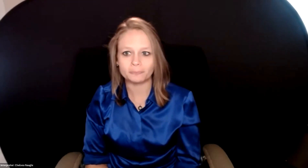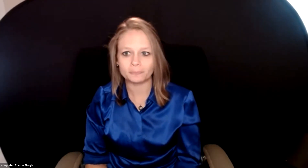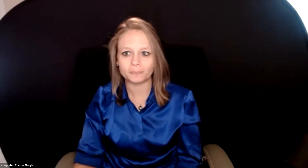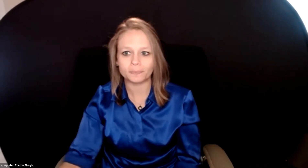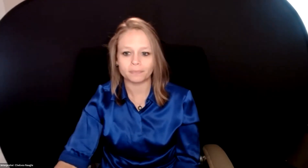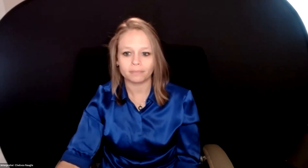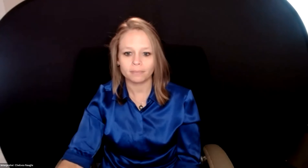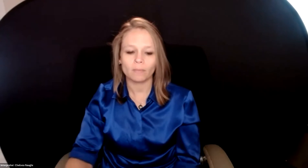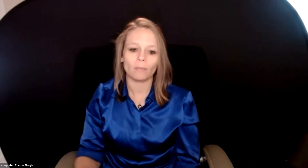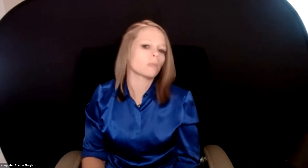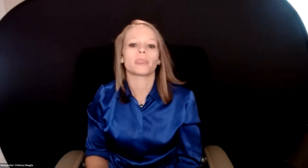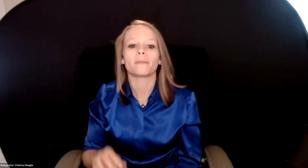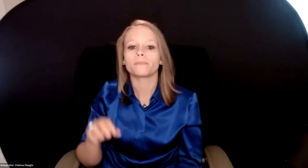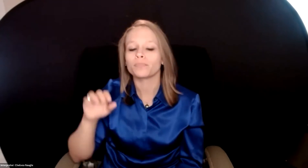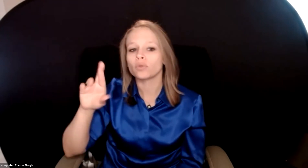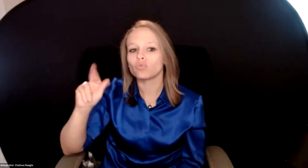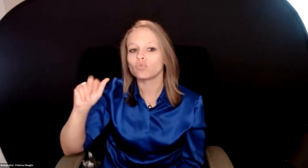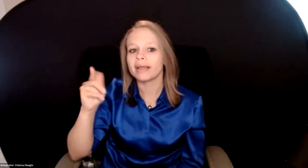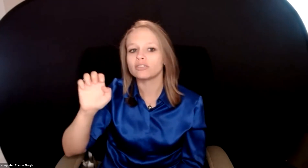Jessica, wanted to give you